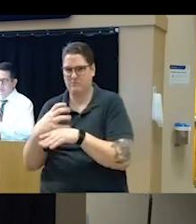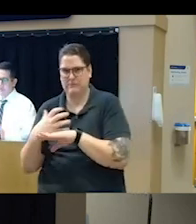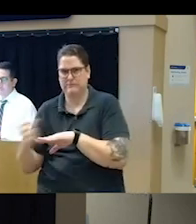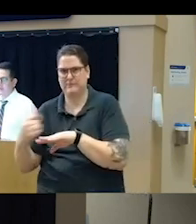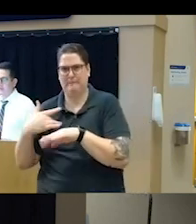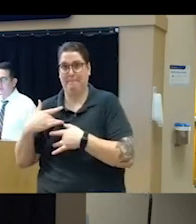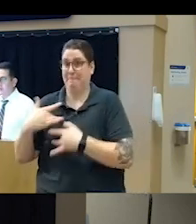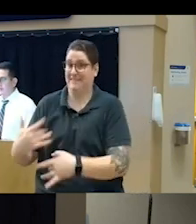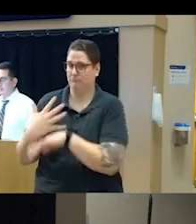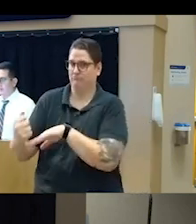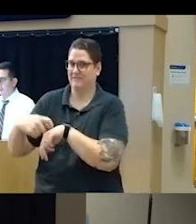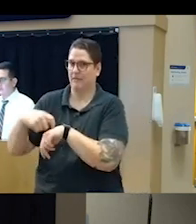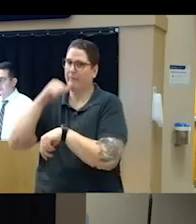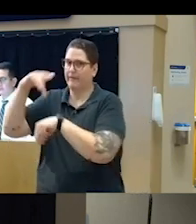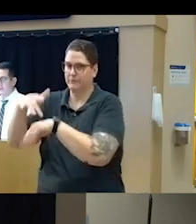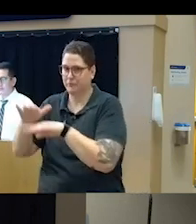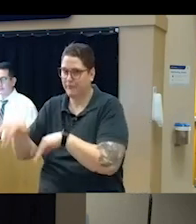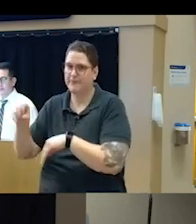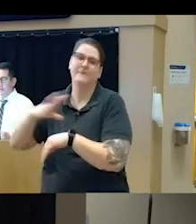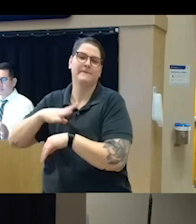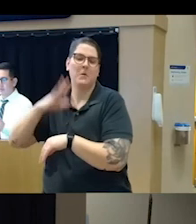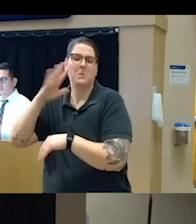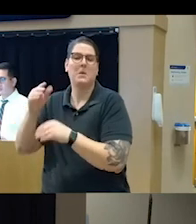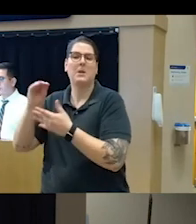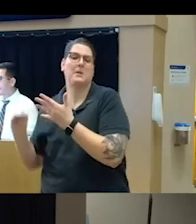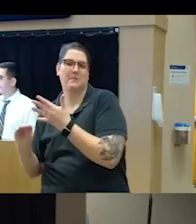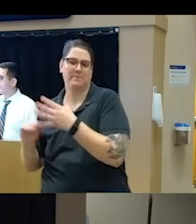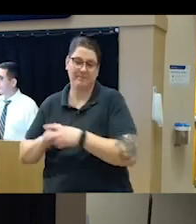briefly touch upon it here and its significance and then we're going to spend a good amount of